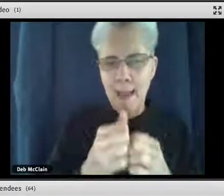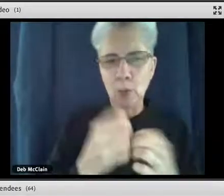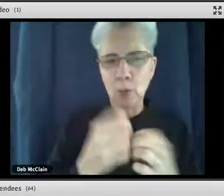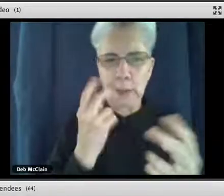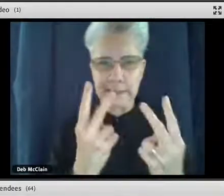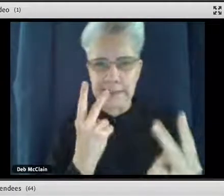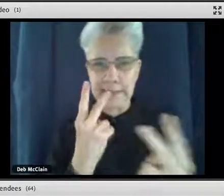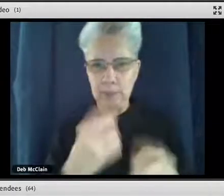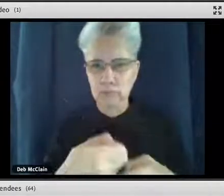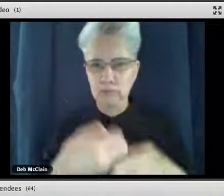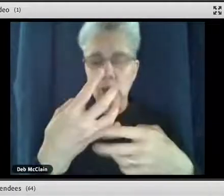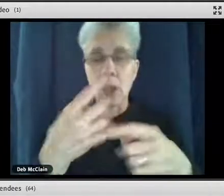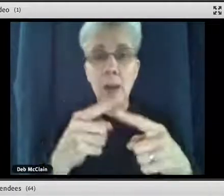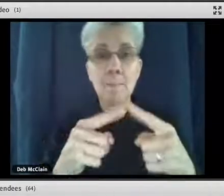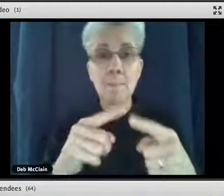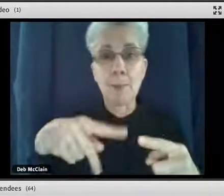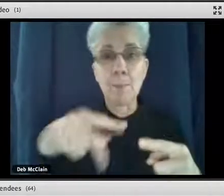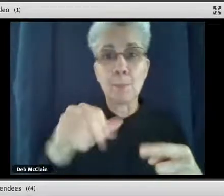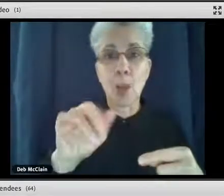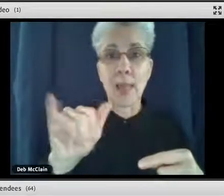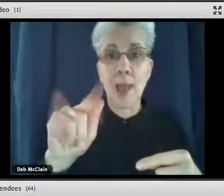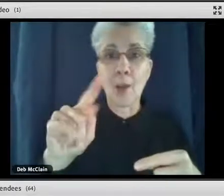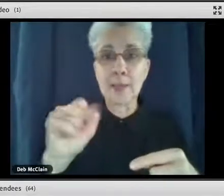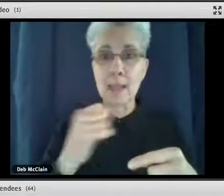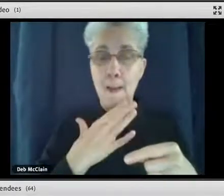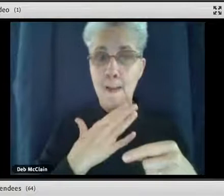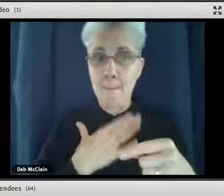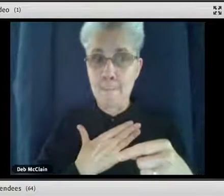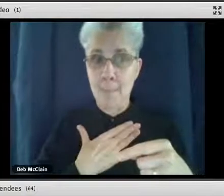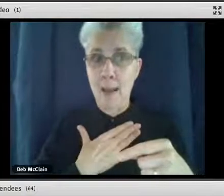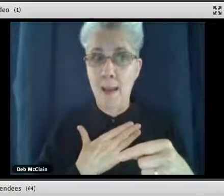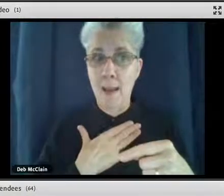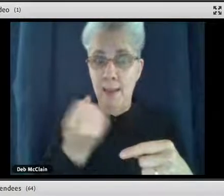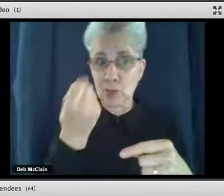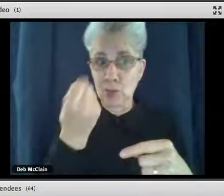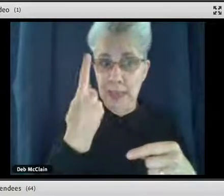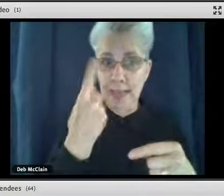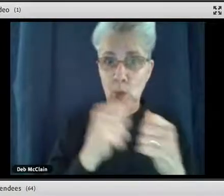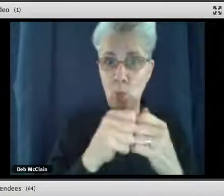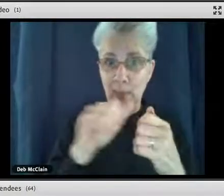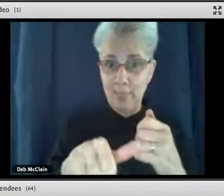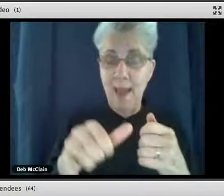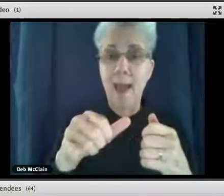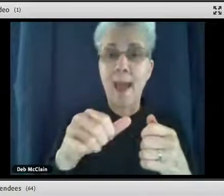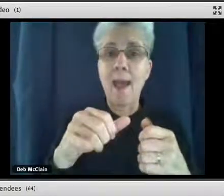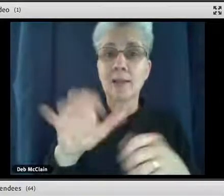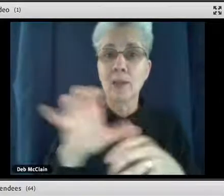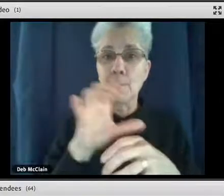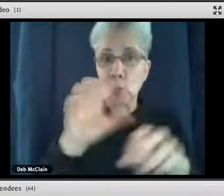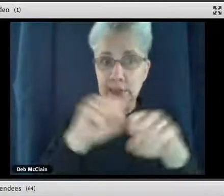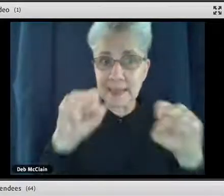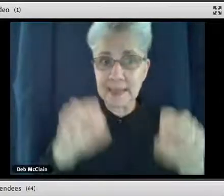how you can see these. But at least in Polaris, my understanding is that if you just click on, like, the leader